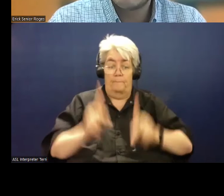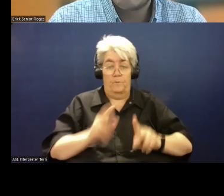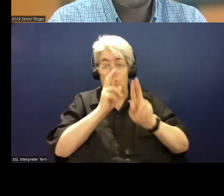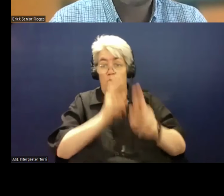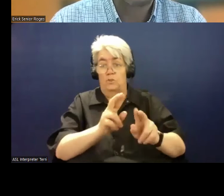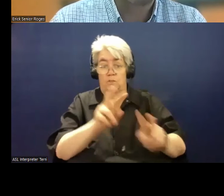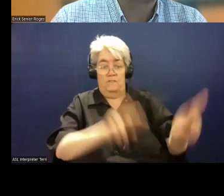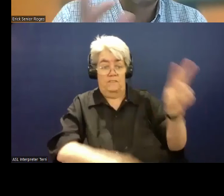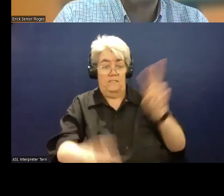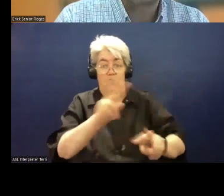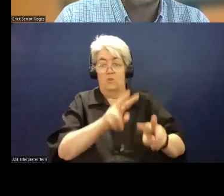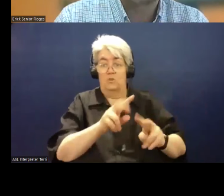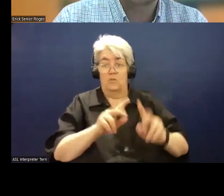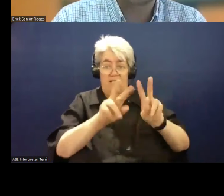THAT REALLY GETS TO THIS ASPECT.